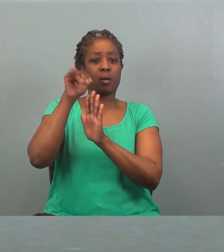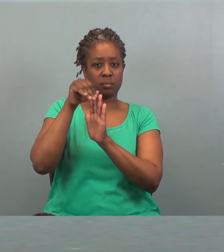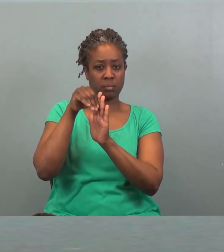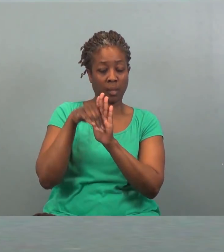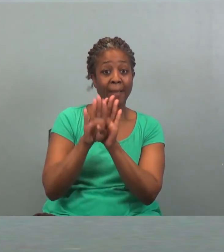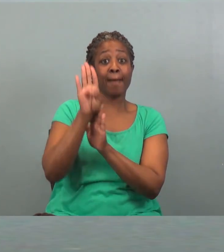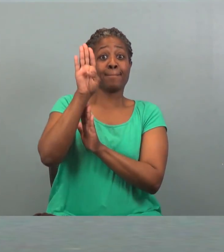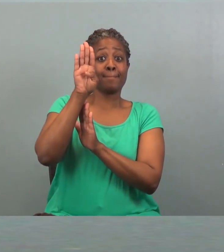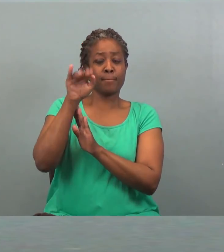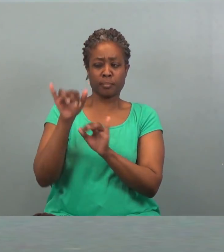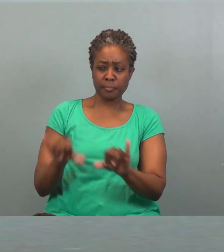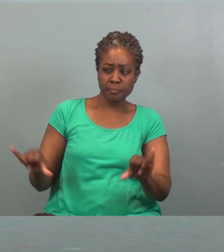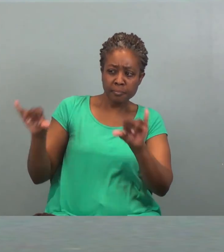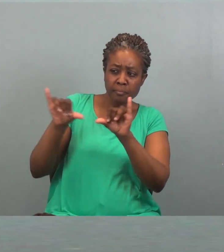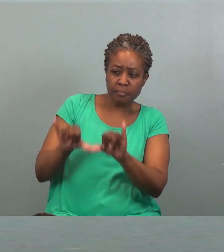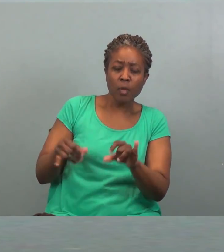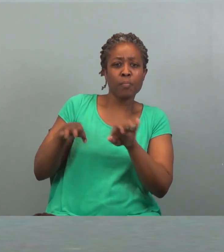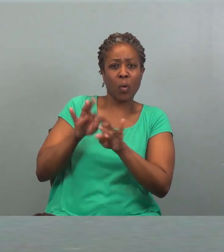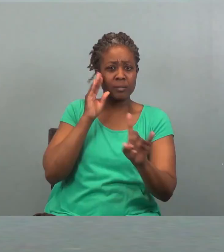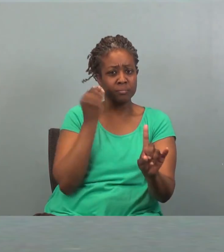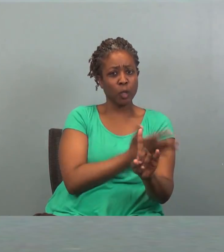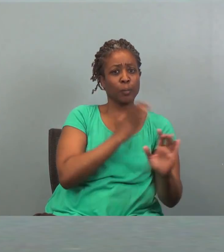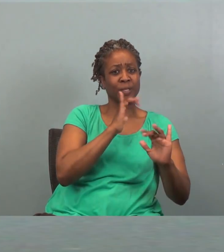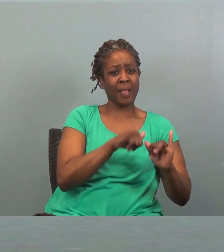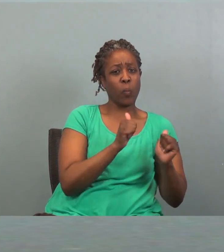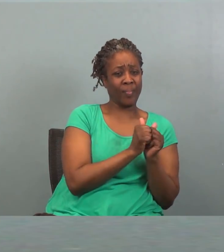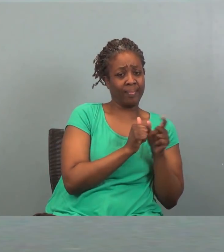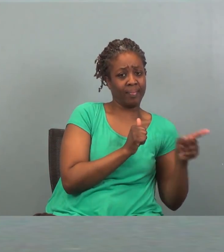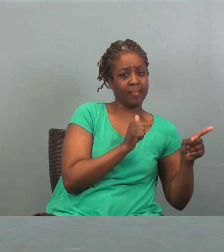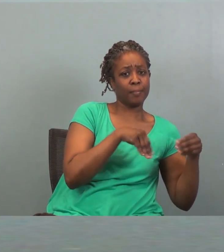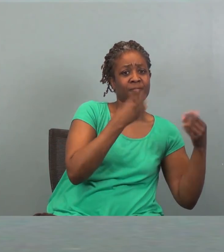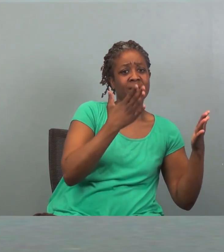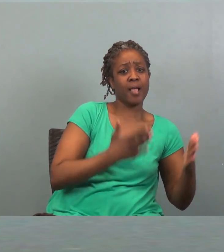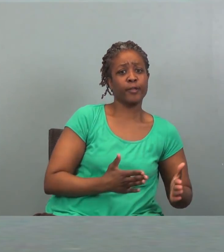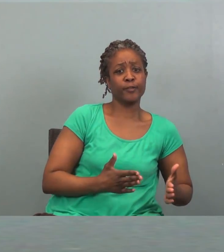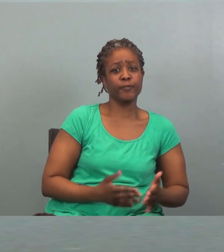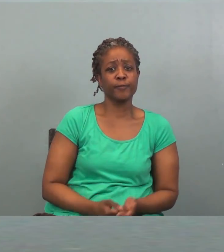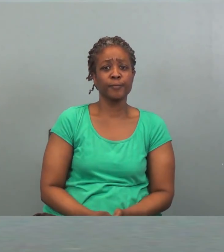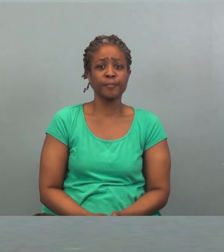When you notice this fluctuation in their communication, pass this information on to the provider.